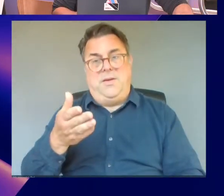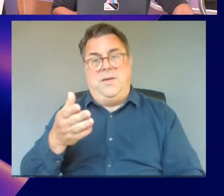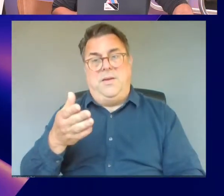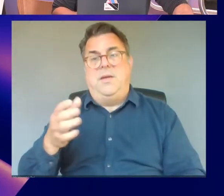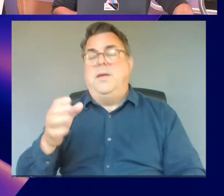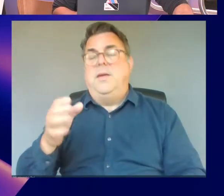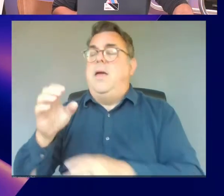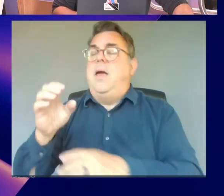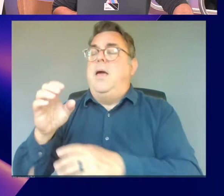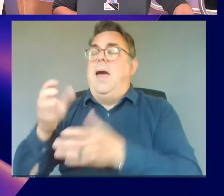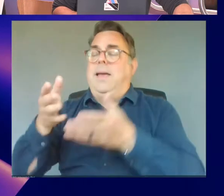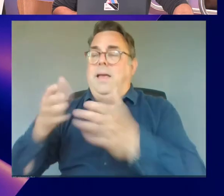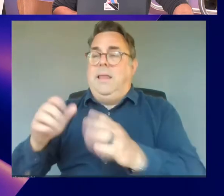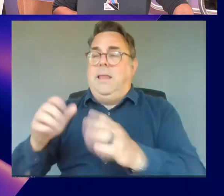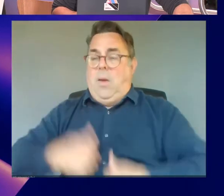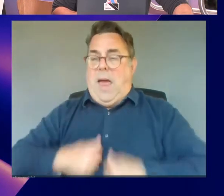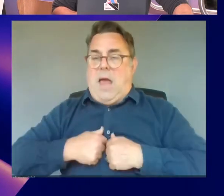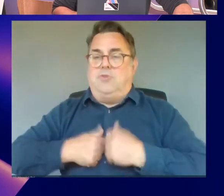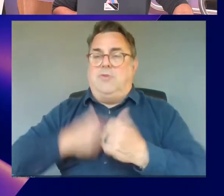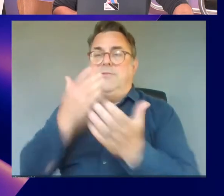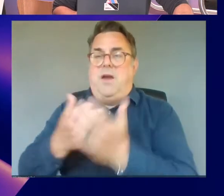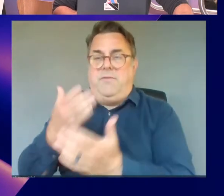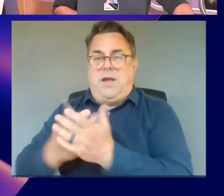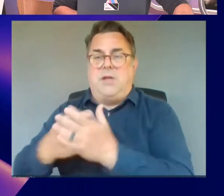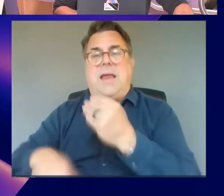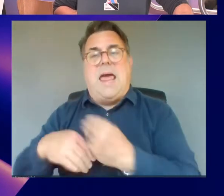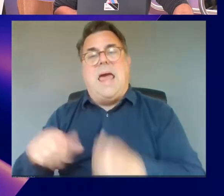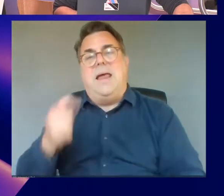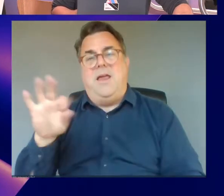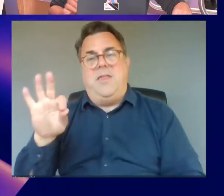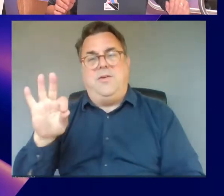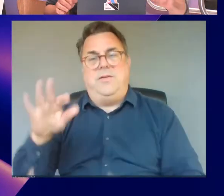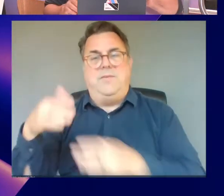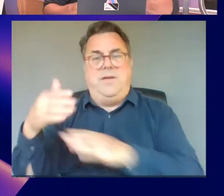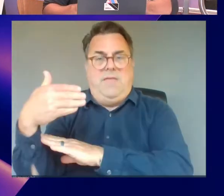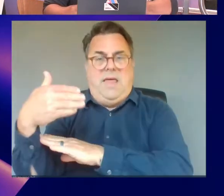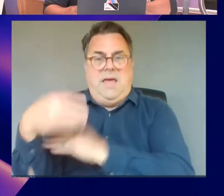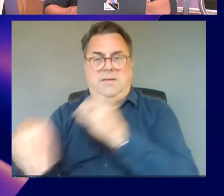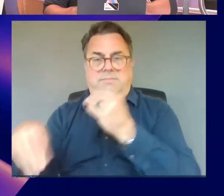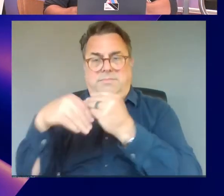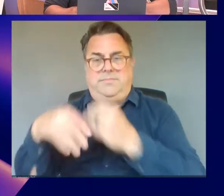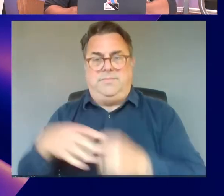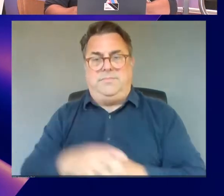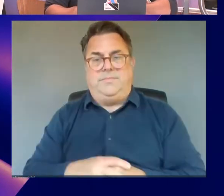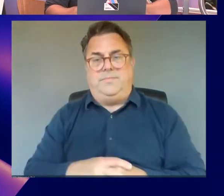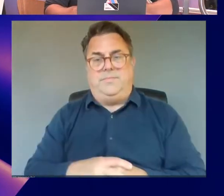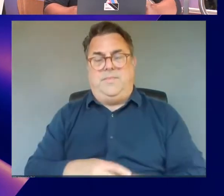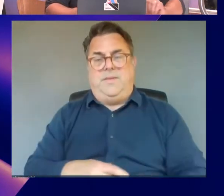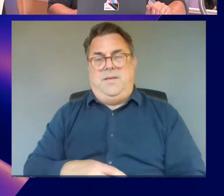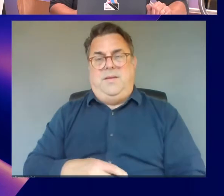I'm going to actually just add another flag very quickly here. So I'm gonna just call this Flag 2.